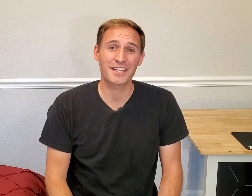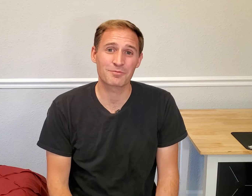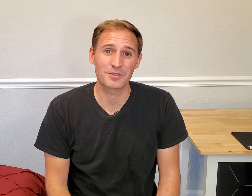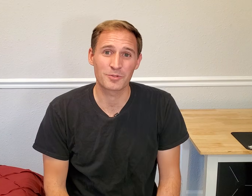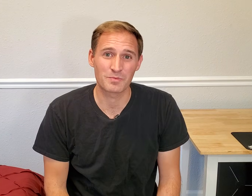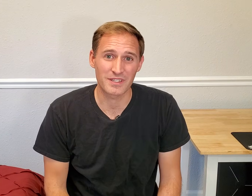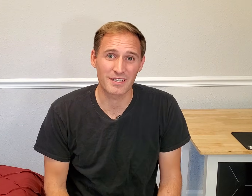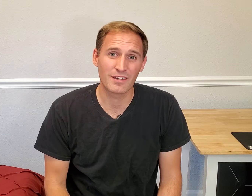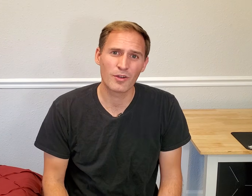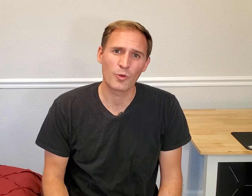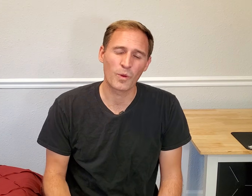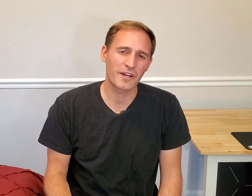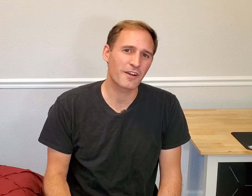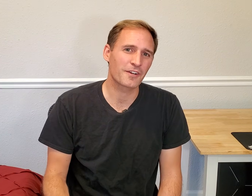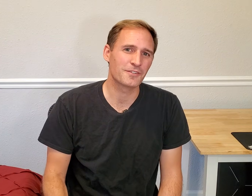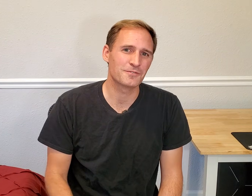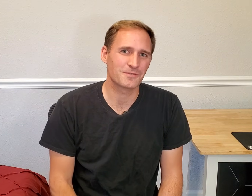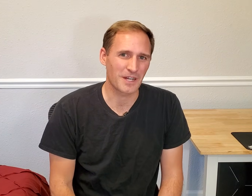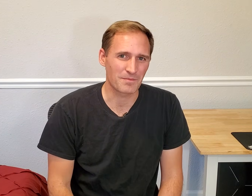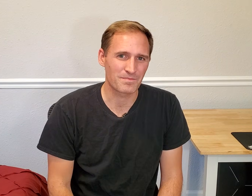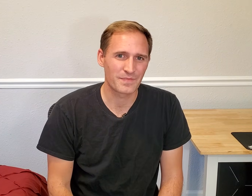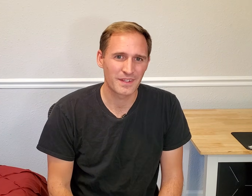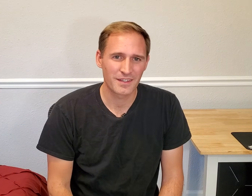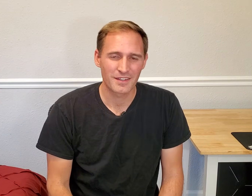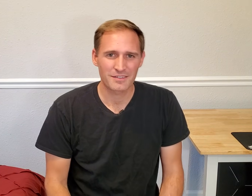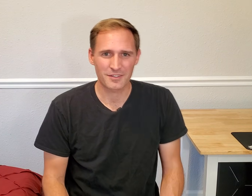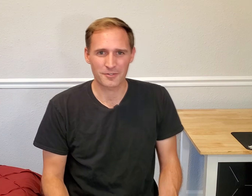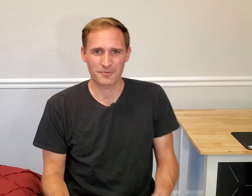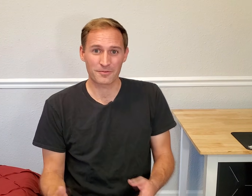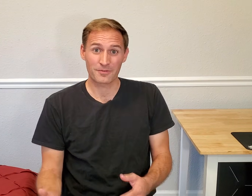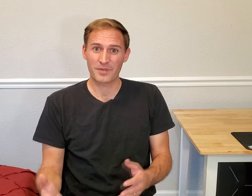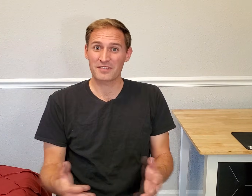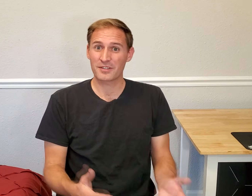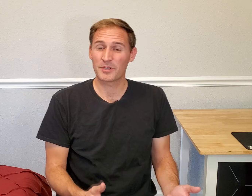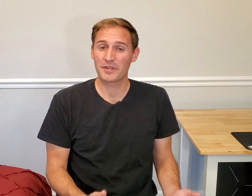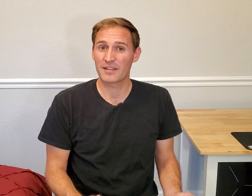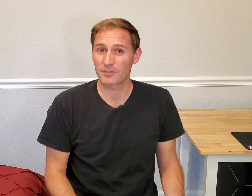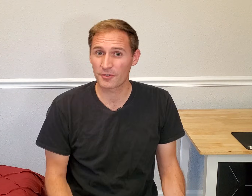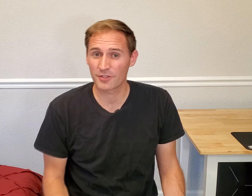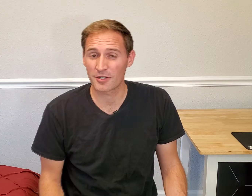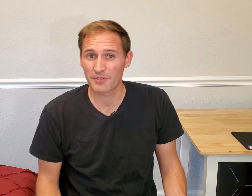next one will be 'where are you from?' So based on what we have learned already